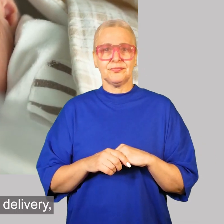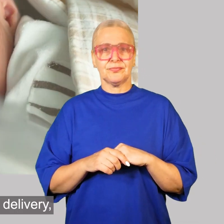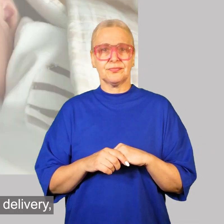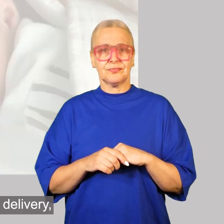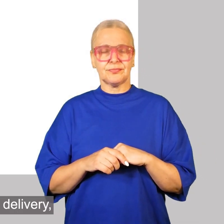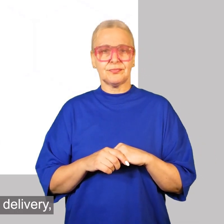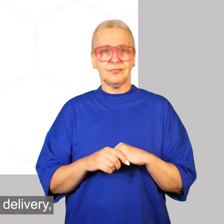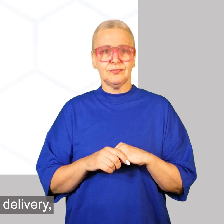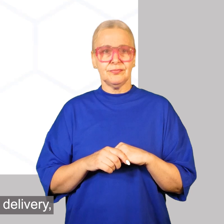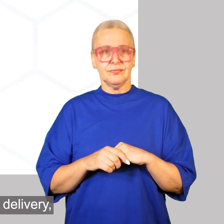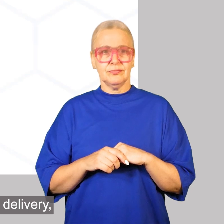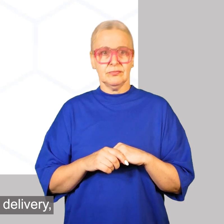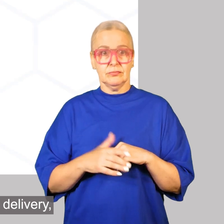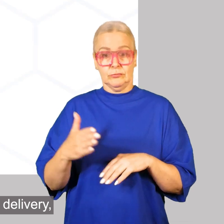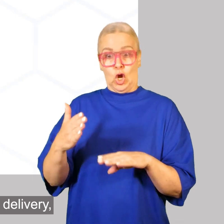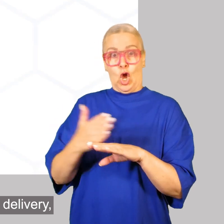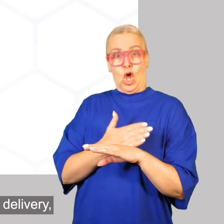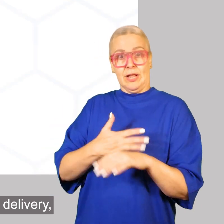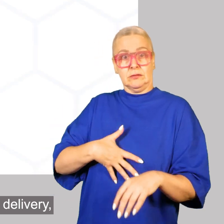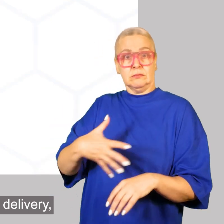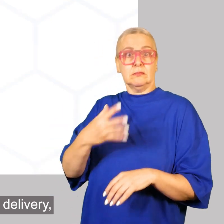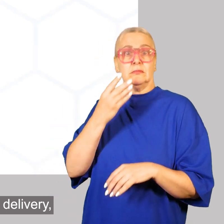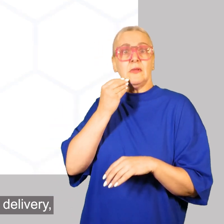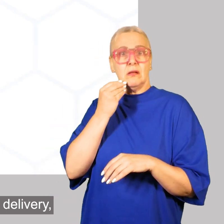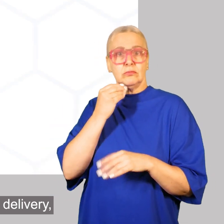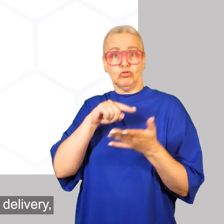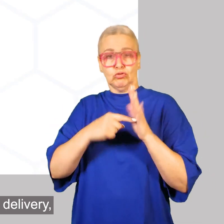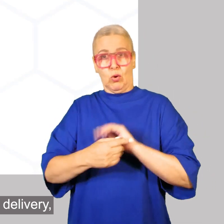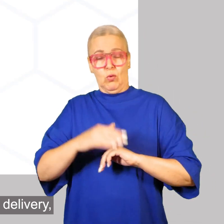Early GDM has shown higher risk for caesarean delivery,